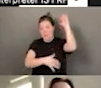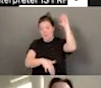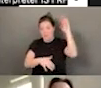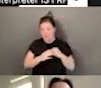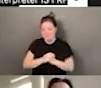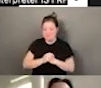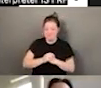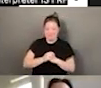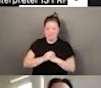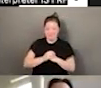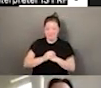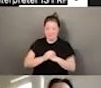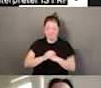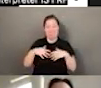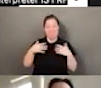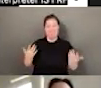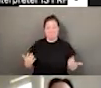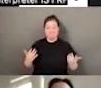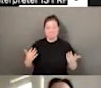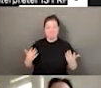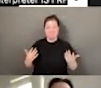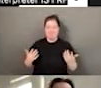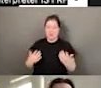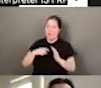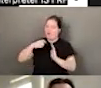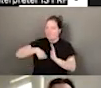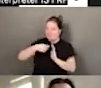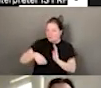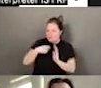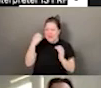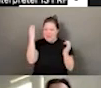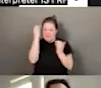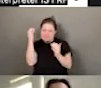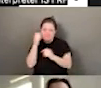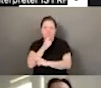So the criteria we use to say yes when we are invited to a project because that is